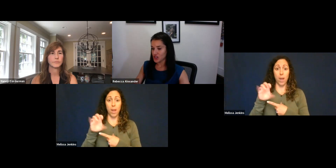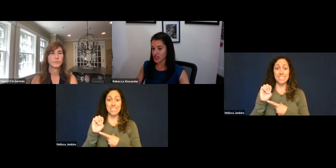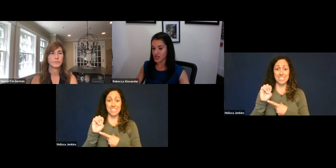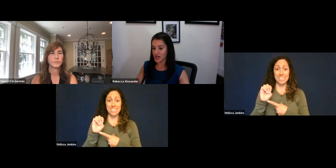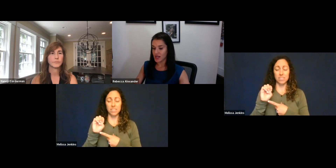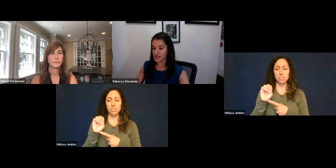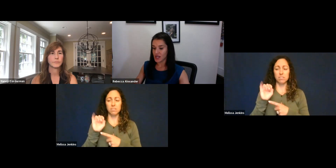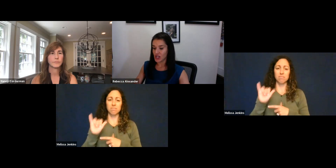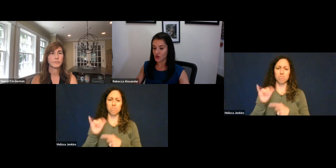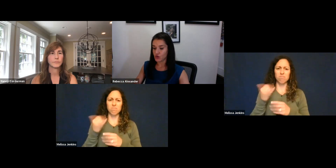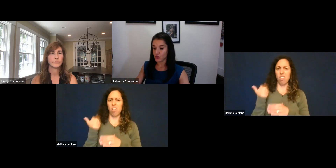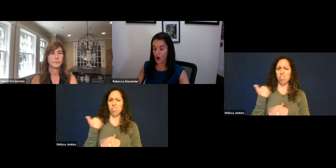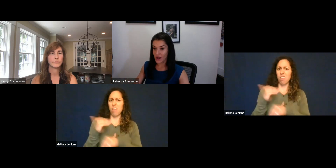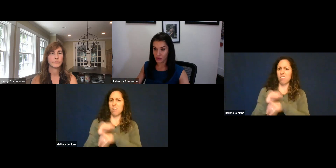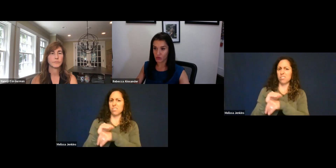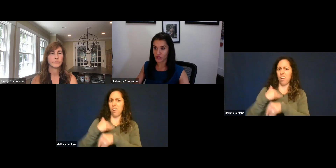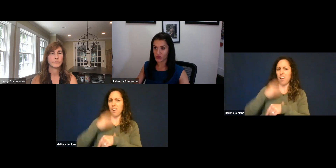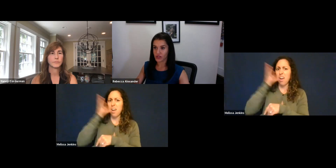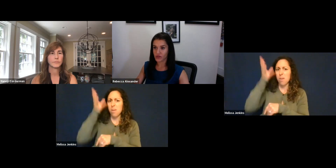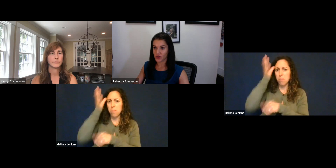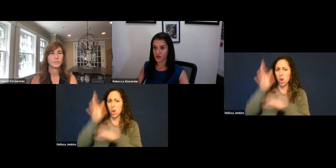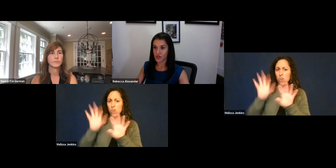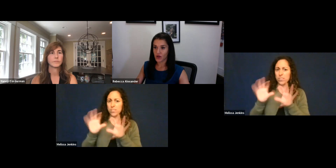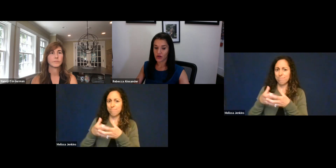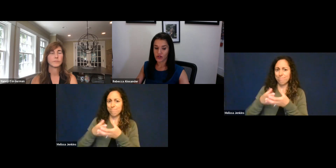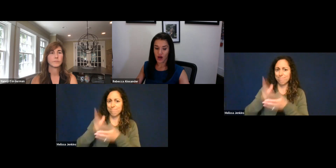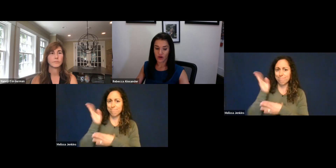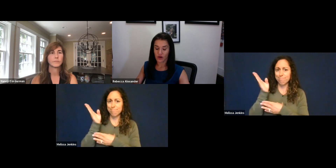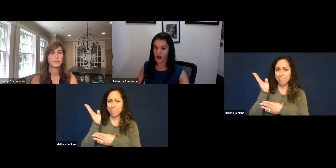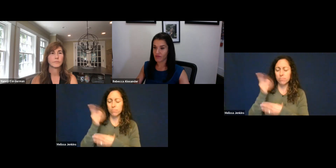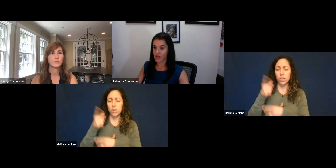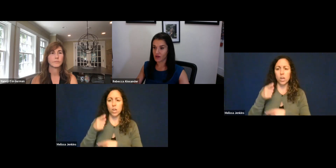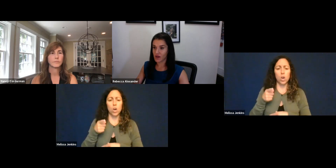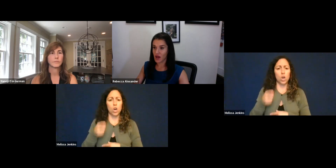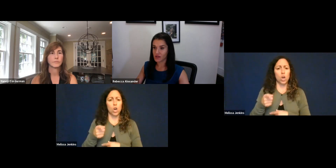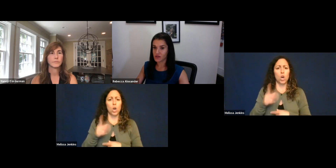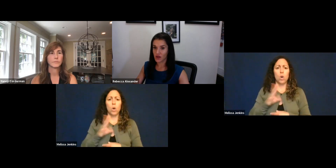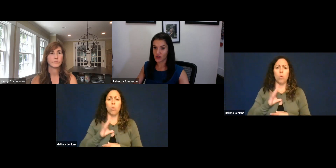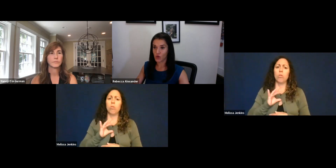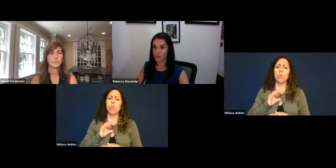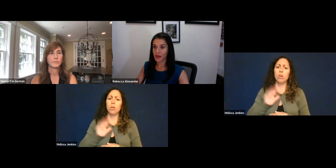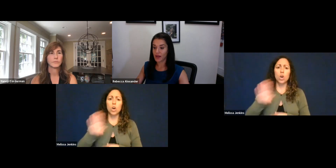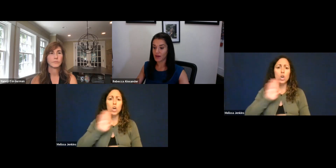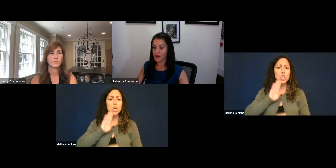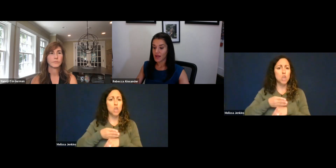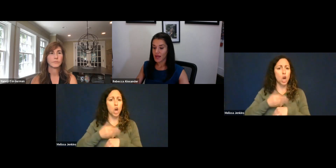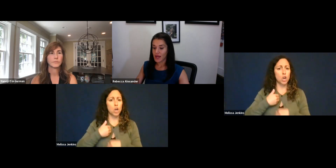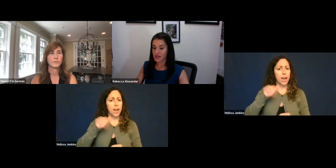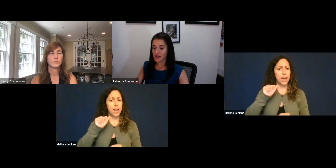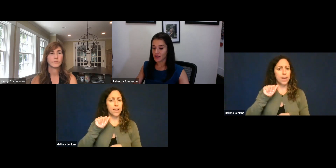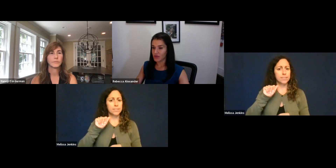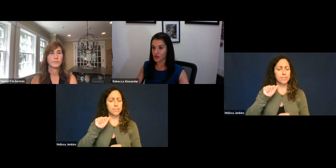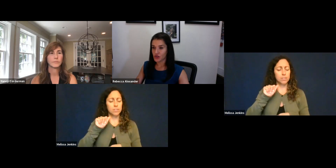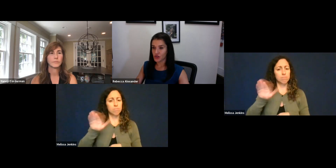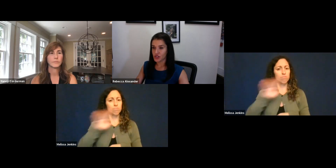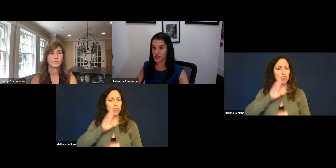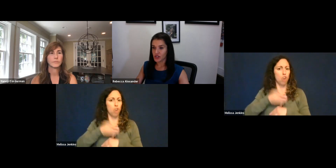She is incredibly resourceful. Her daughter Ava has Usher 1b. And they live in New Jersey.